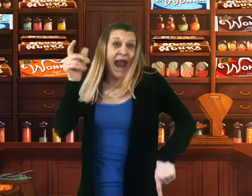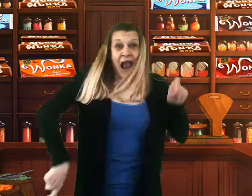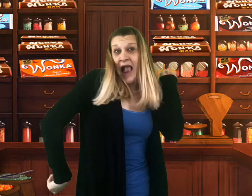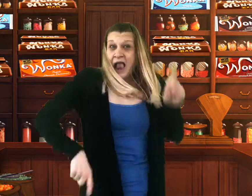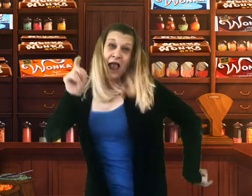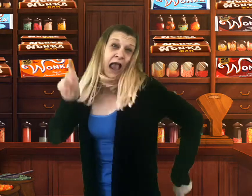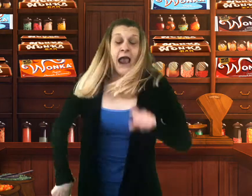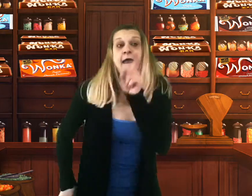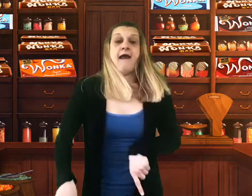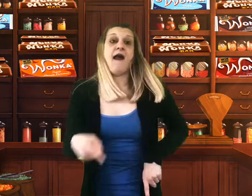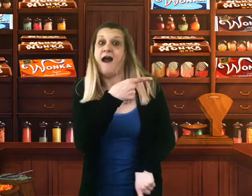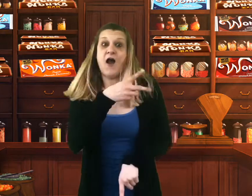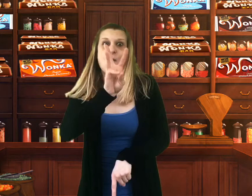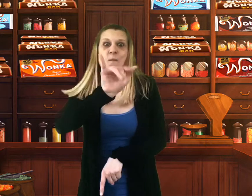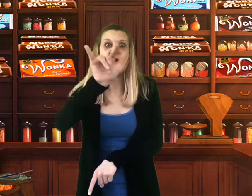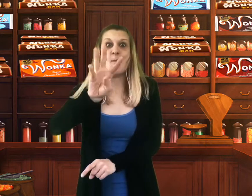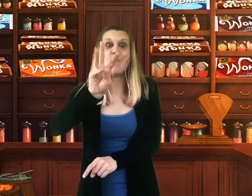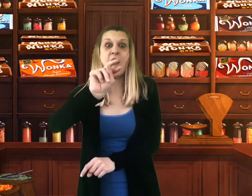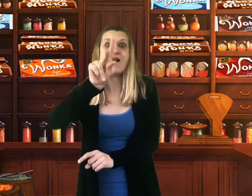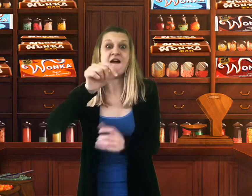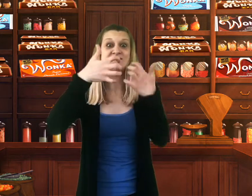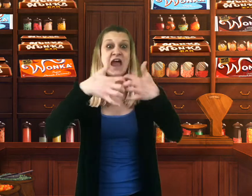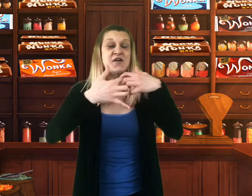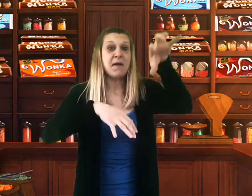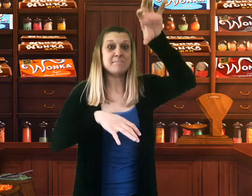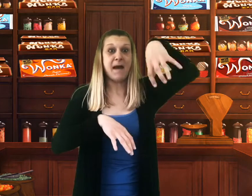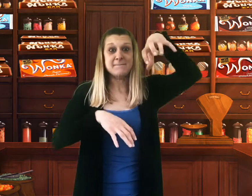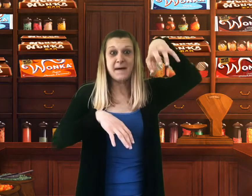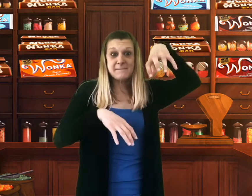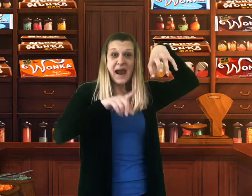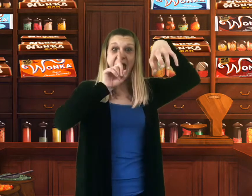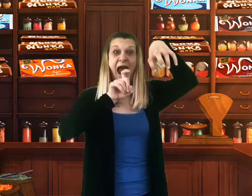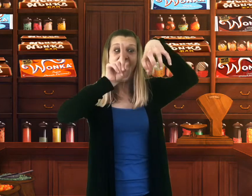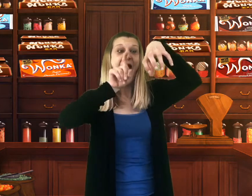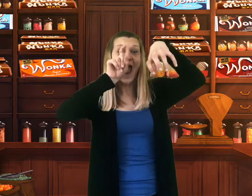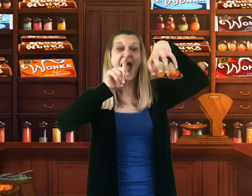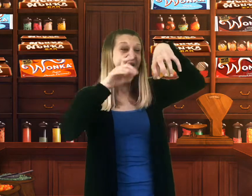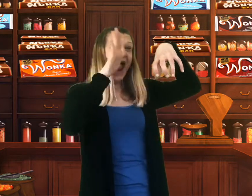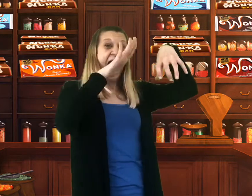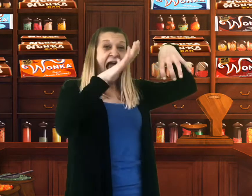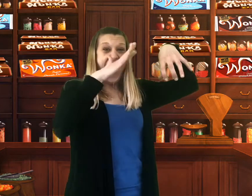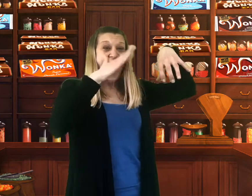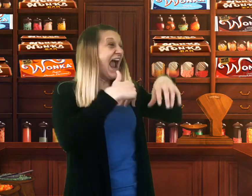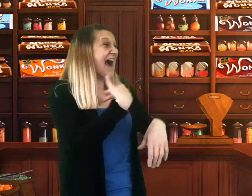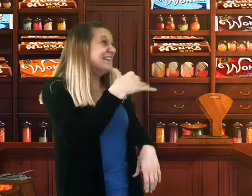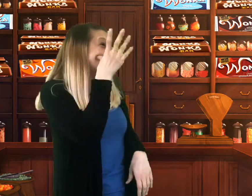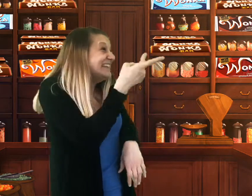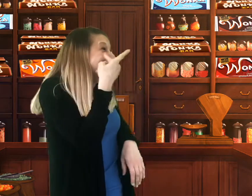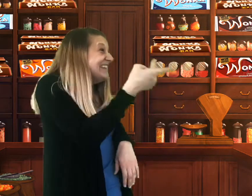Running, he held the golden ticket in one of his hands excitedly. And as he flew past Mr. Willy Wonka’s factory, he turned and waved at it and sang out,